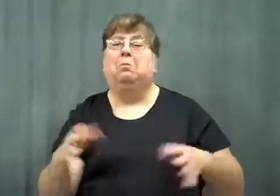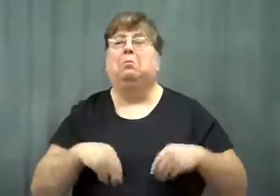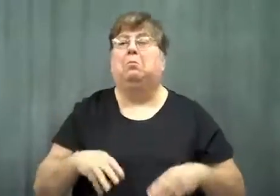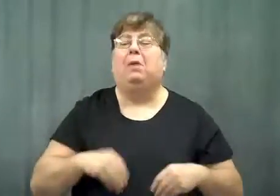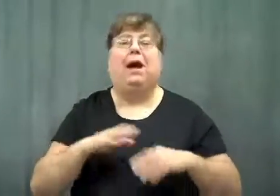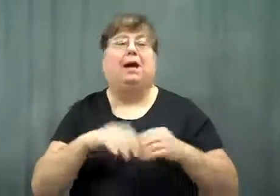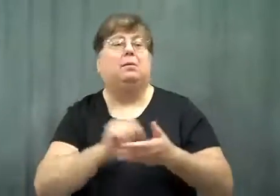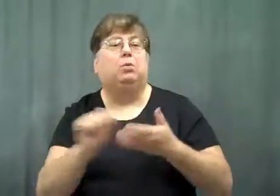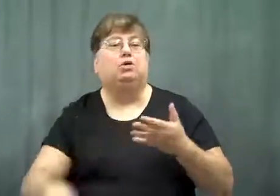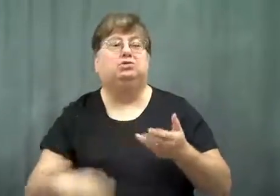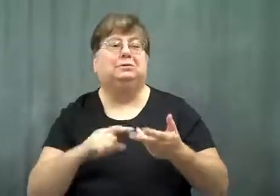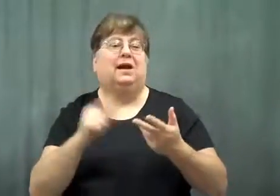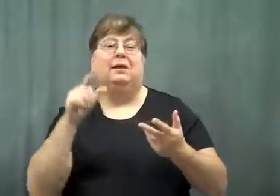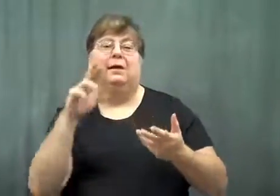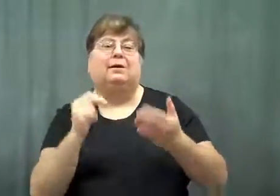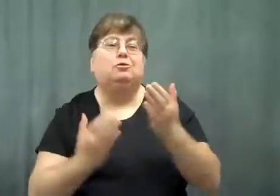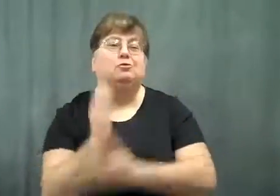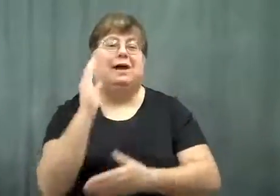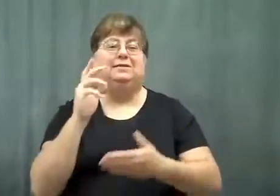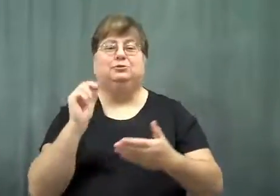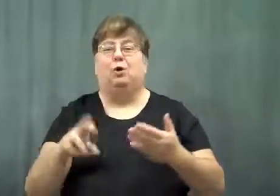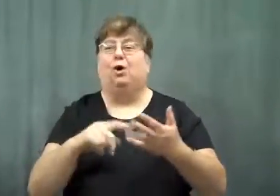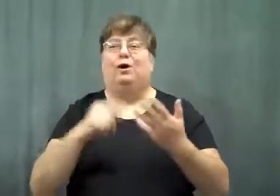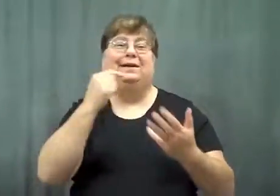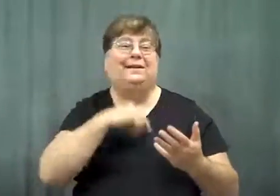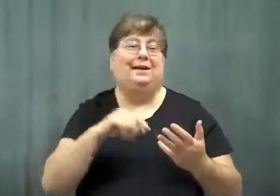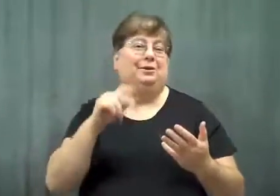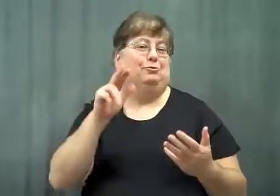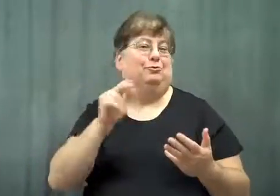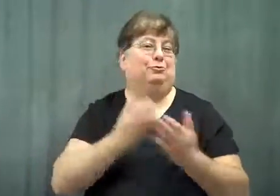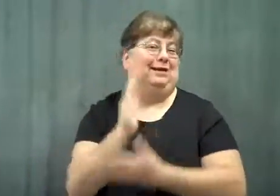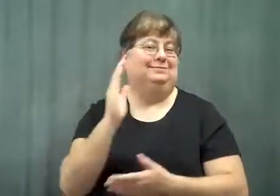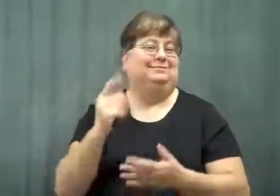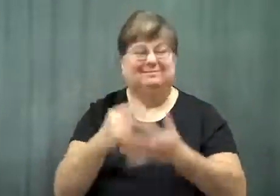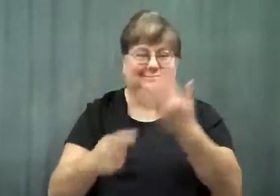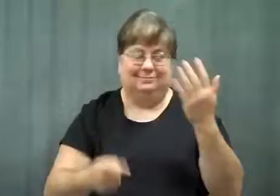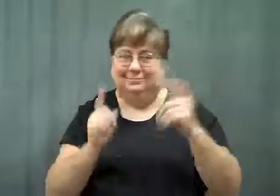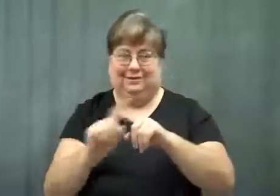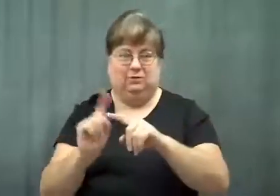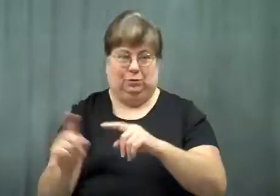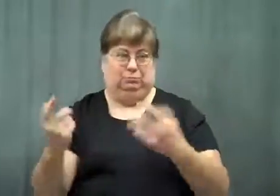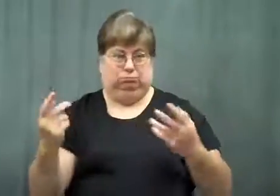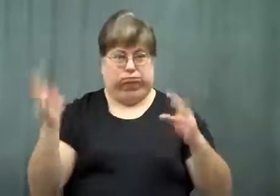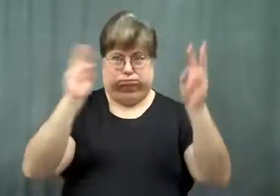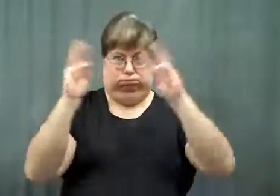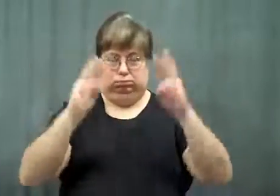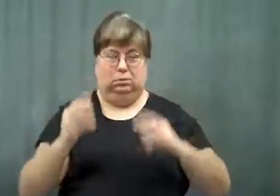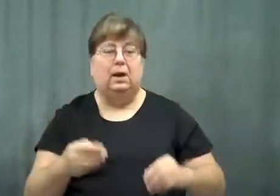abortions, gun rights and gay rights.